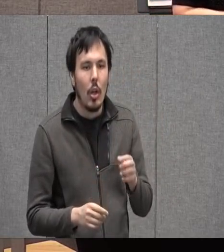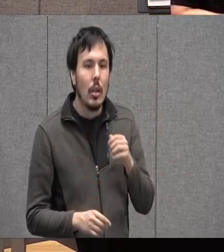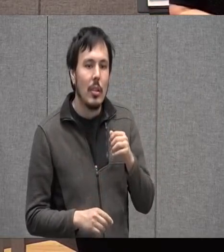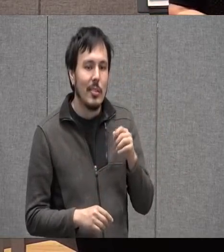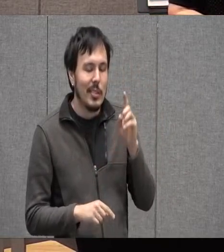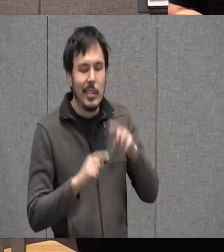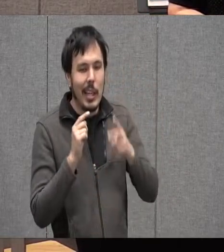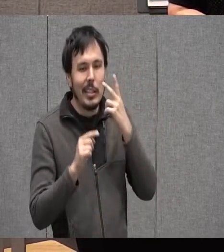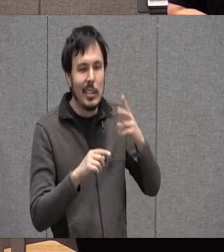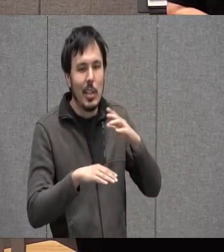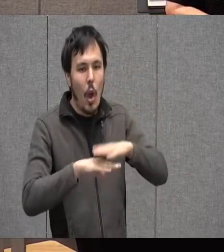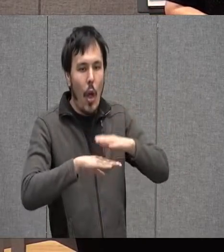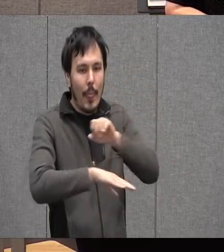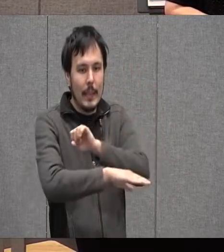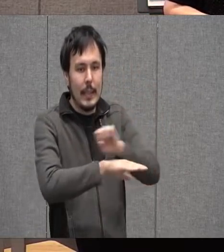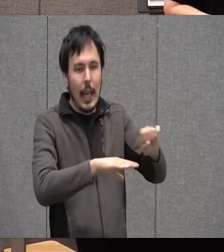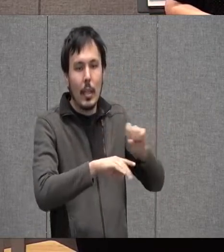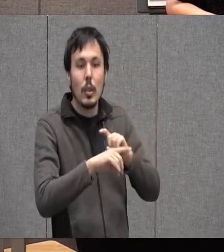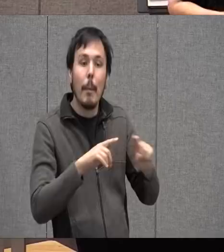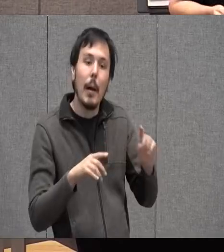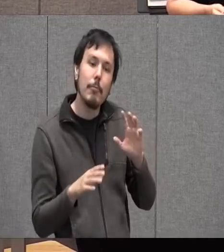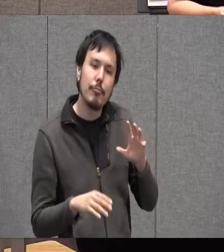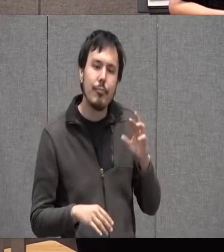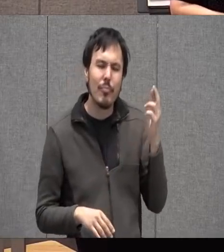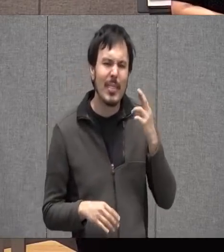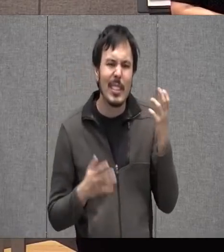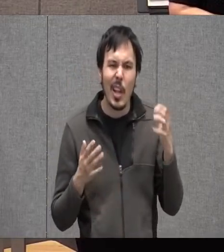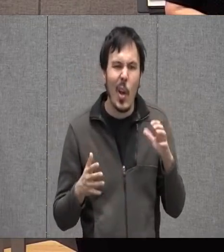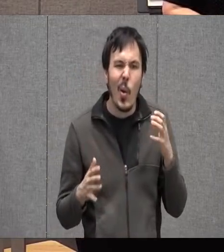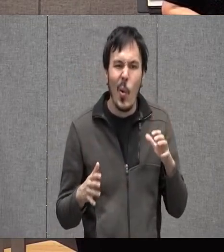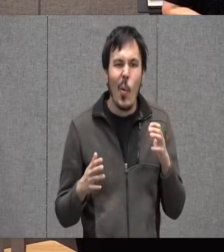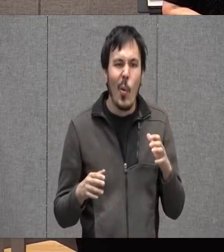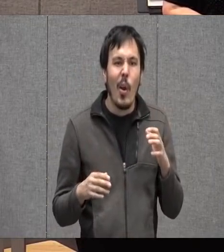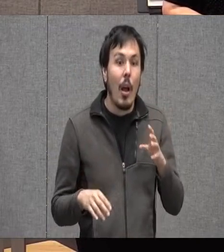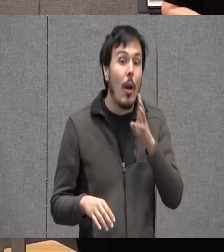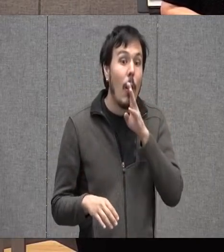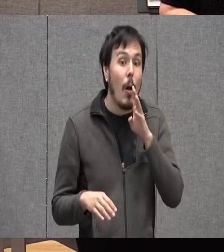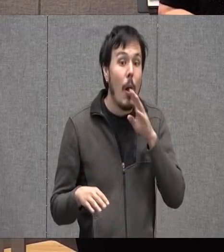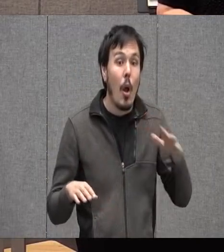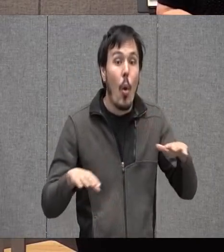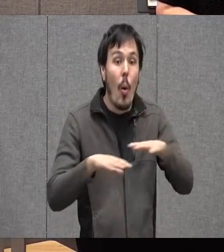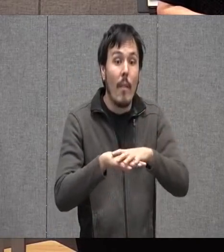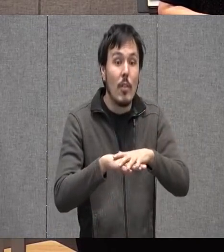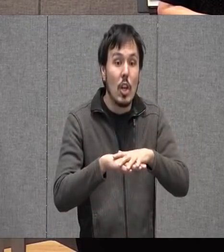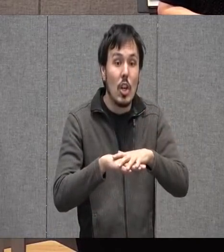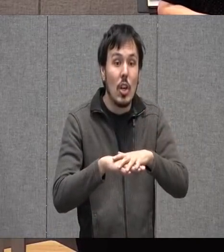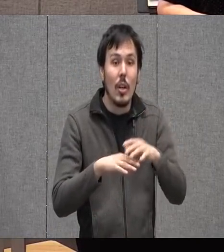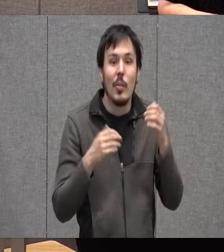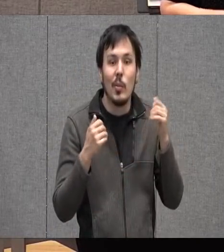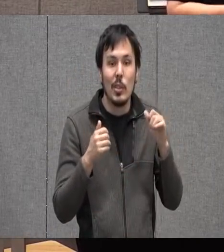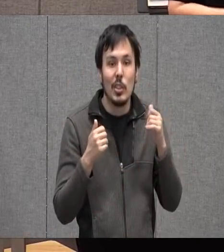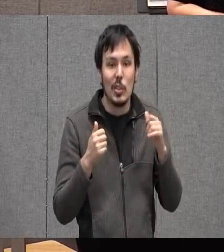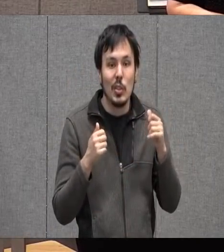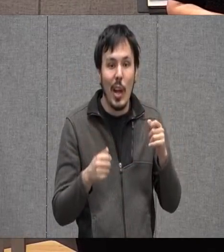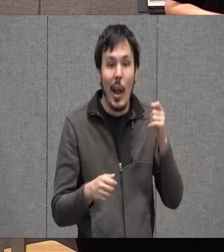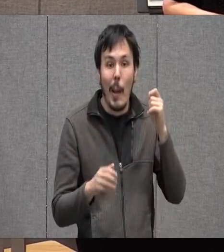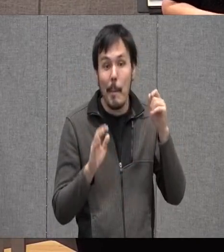would kind of be kind of fun, because we don't want to really be talking over each other but we're going to try and like either ring a bell.